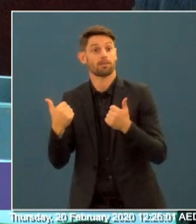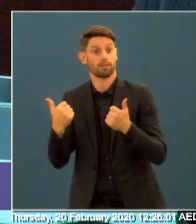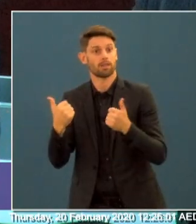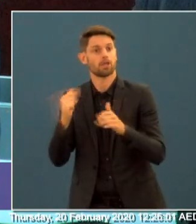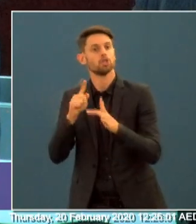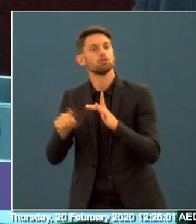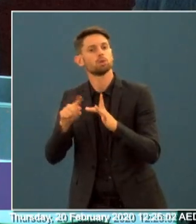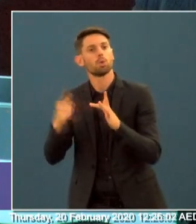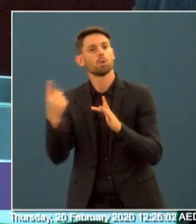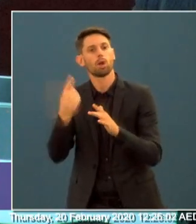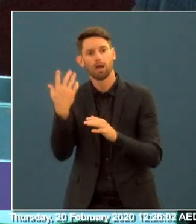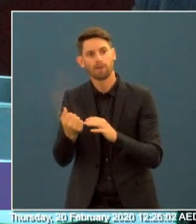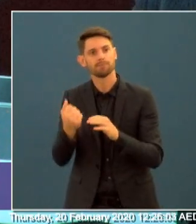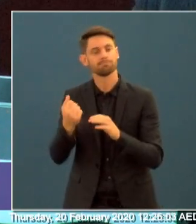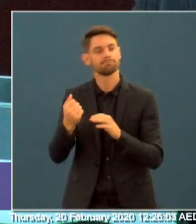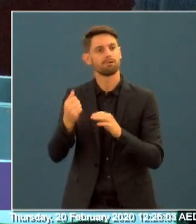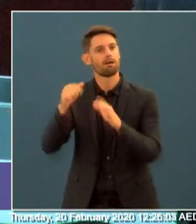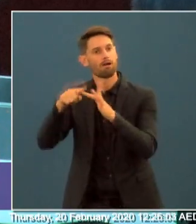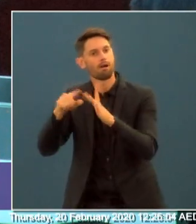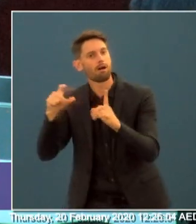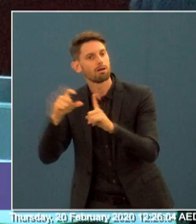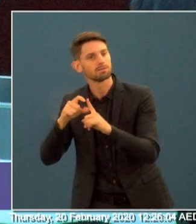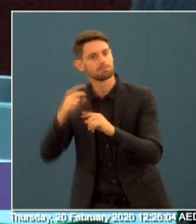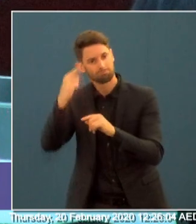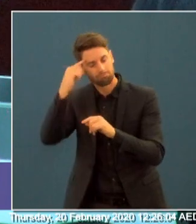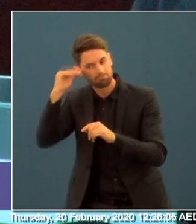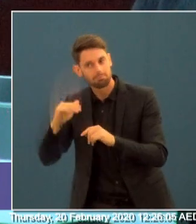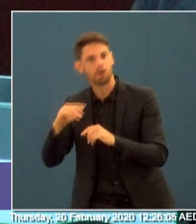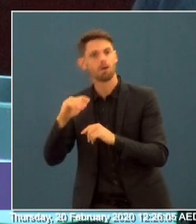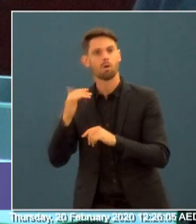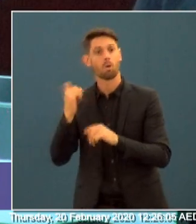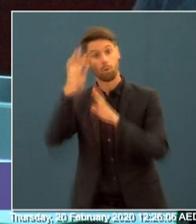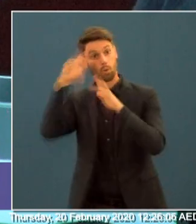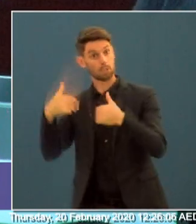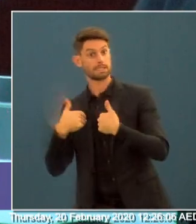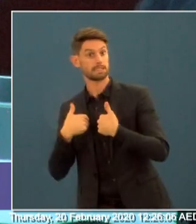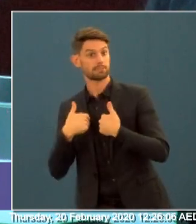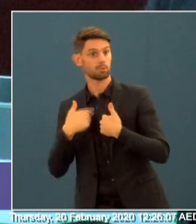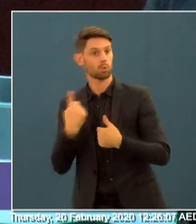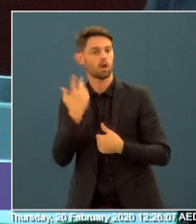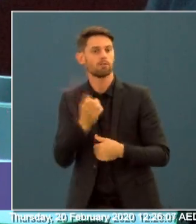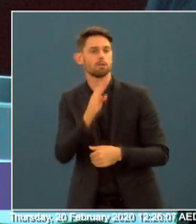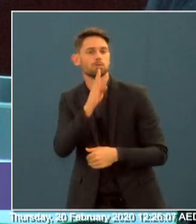people with cognitive disability generally, because we're talking about preventative health and we talk about all of the bells and whistles